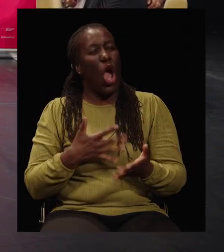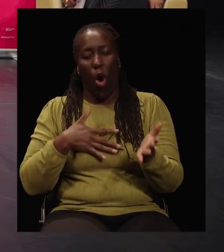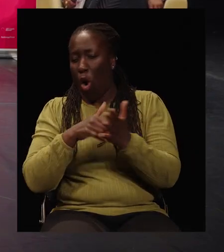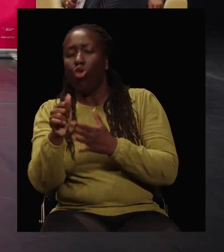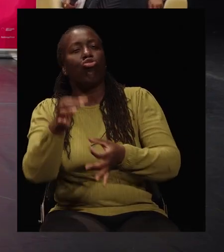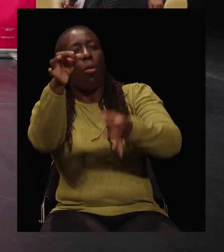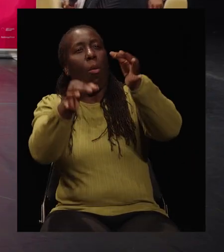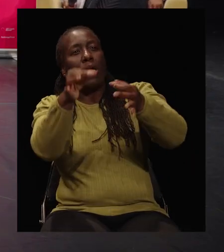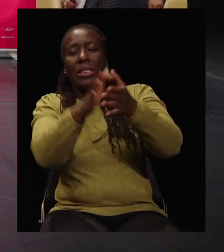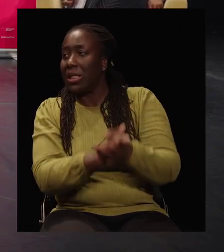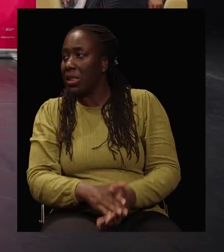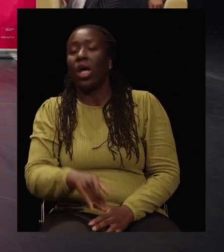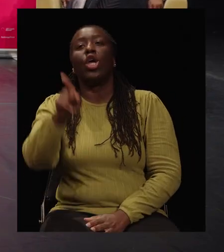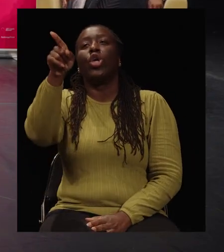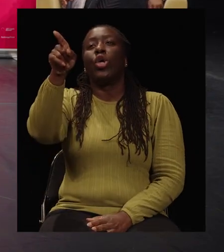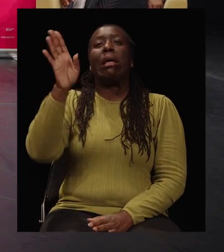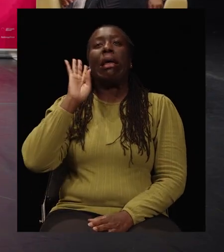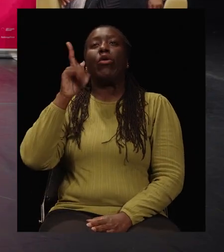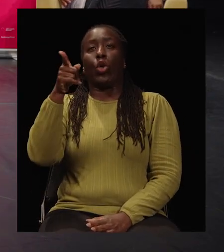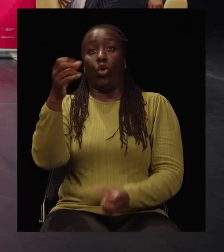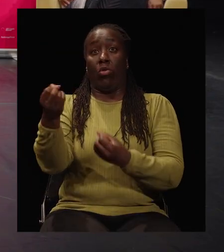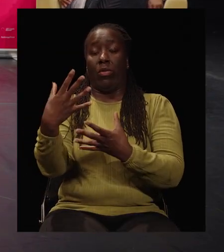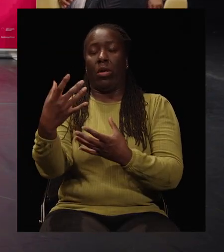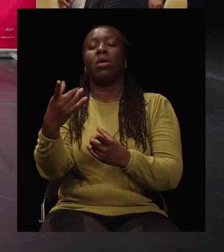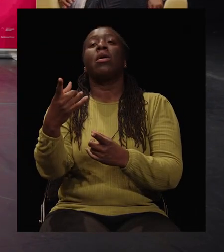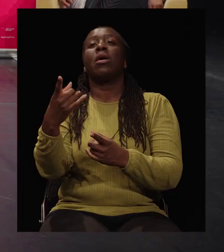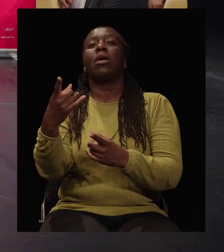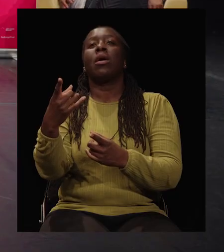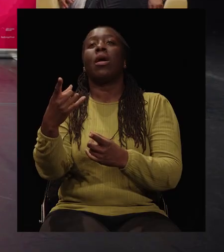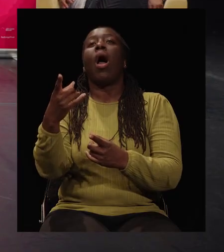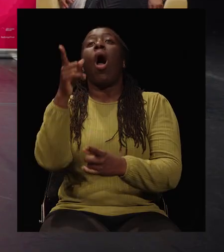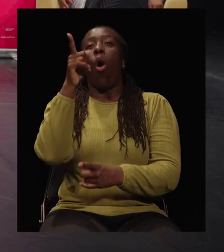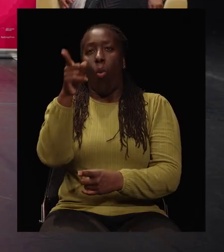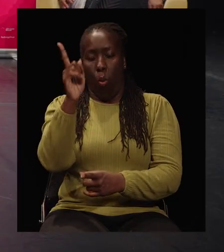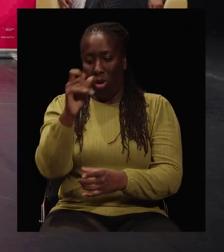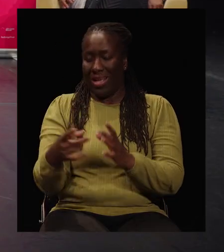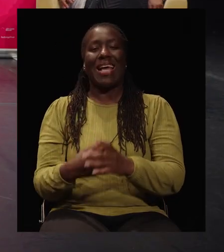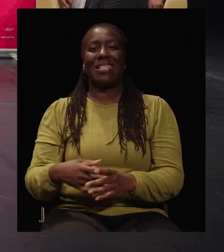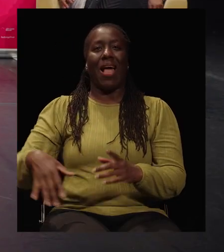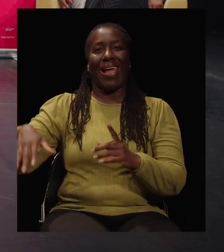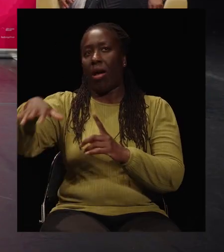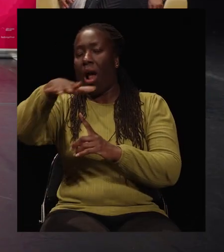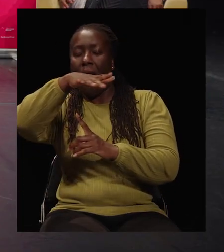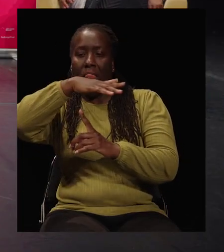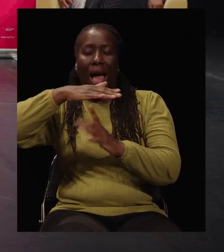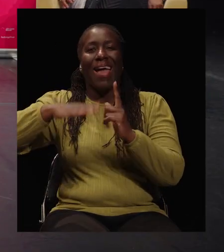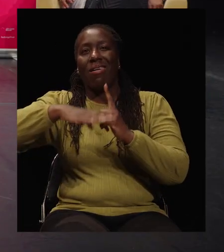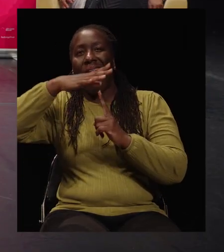And hearing you talk, what comes to mind is the climate crisis and what's happening ecologically. And I'm not an artist.